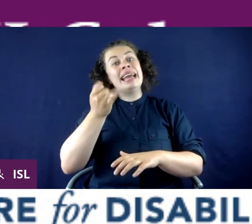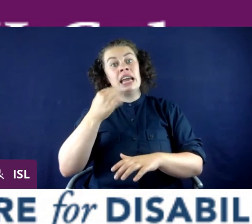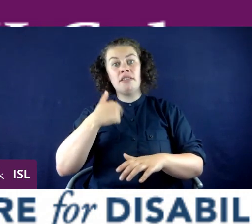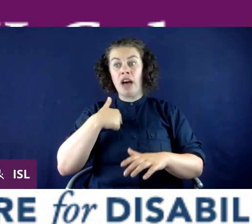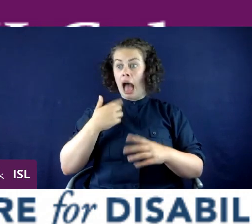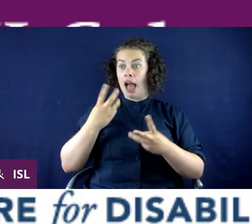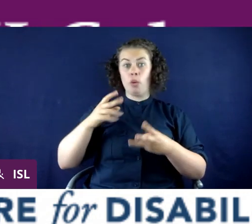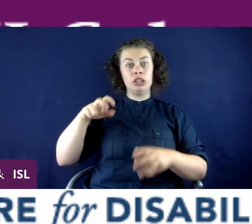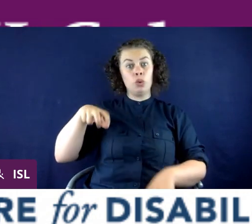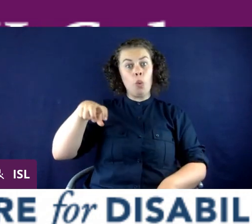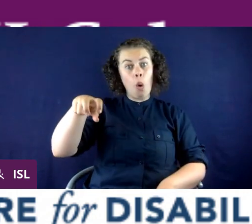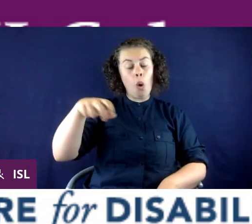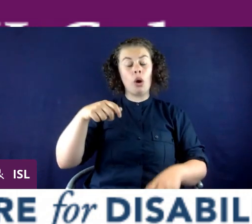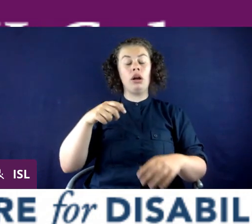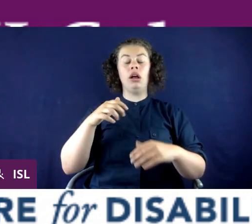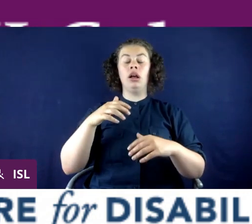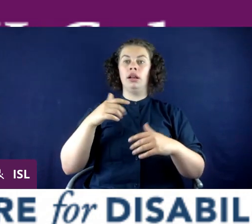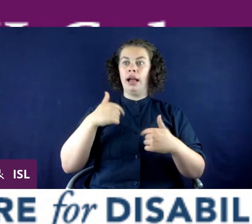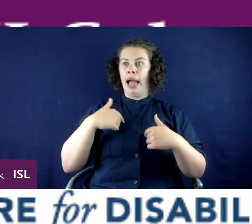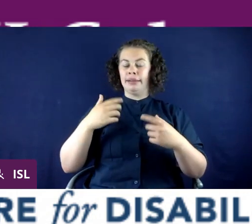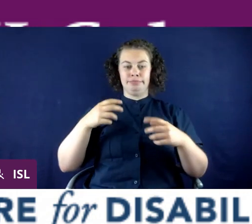They bring accessibility